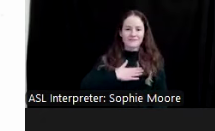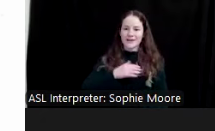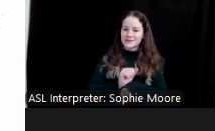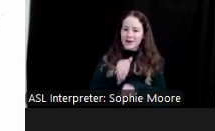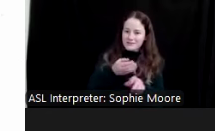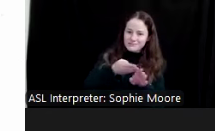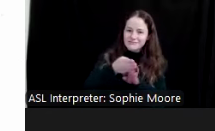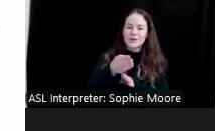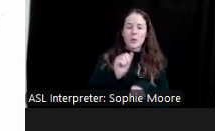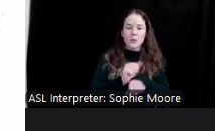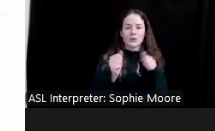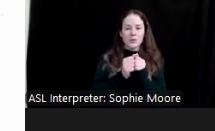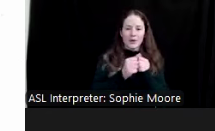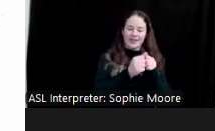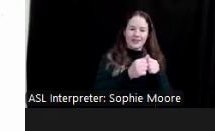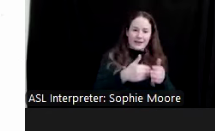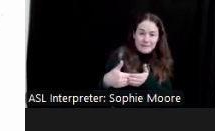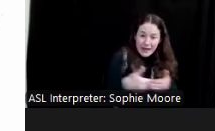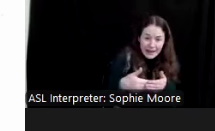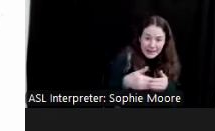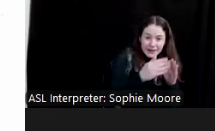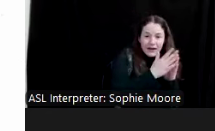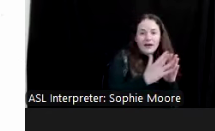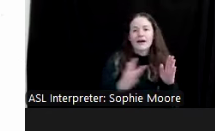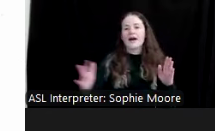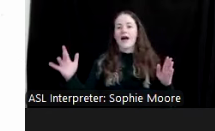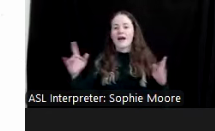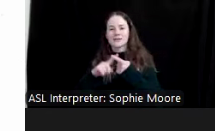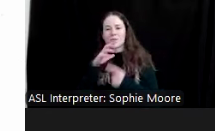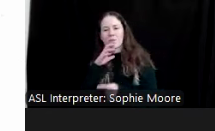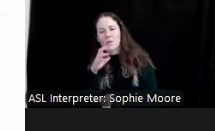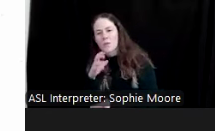all the way to people toward end of life. Um so I think as long as people